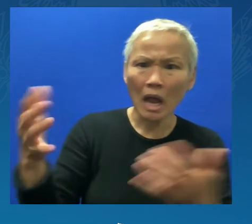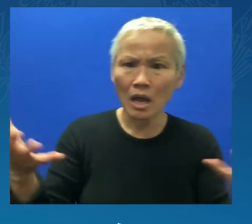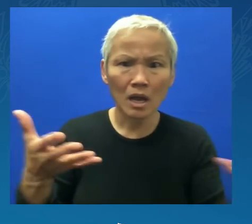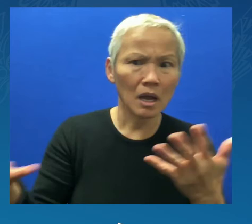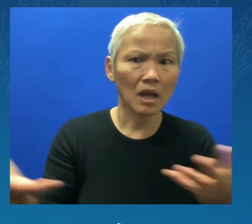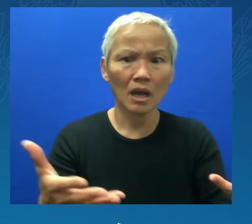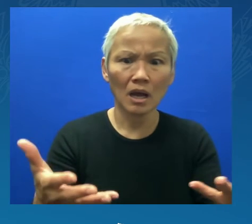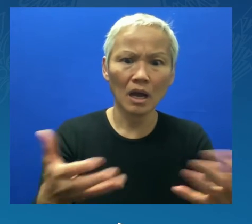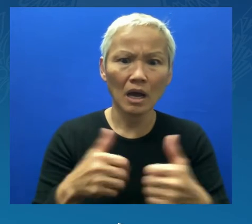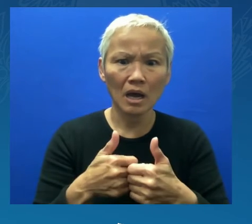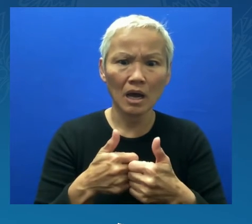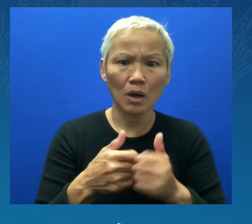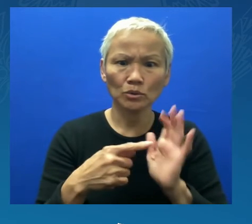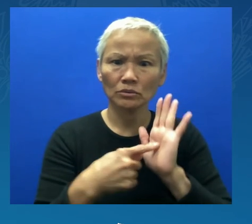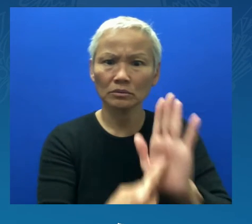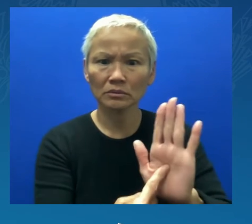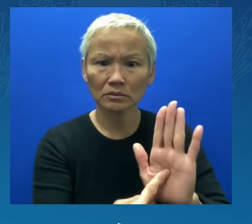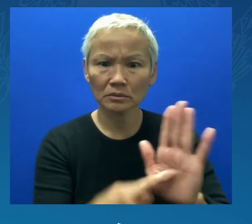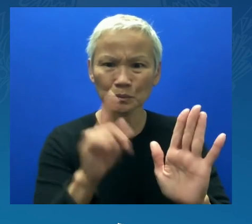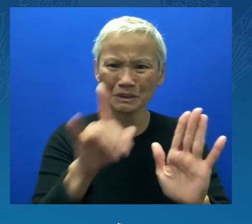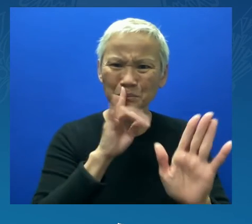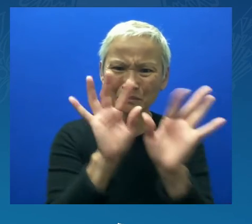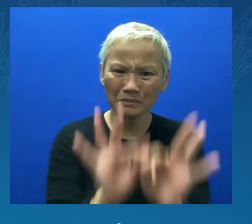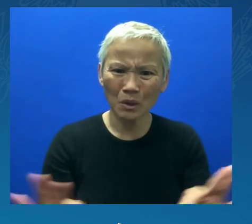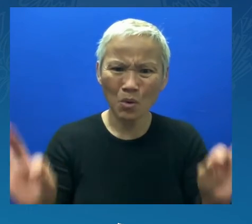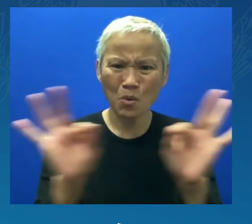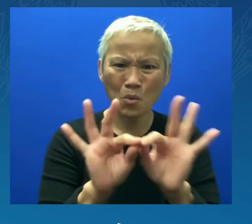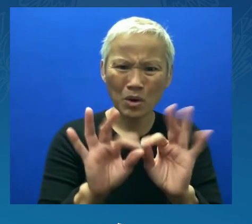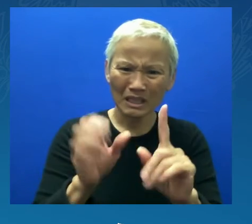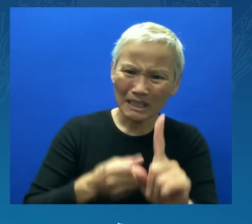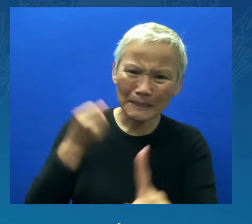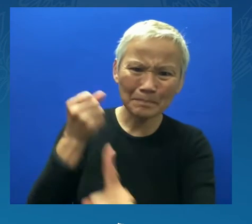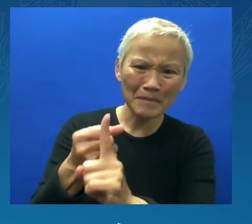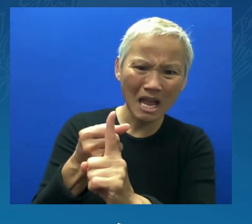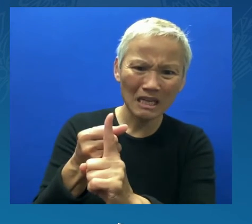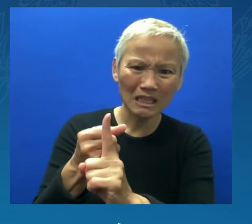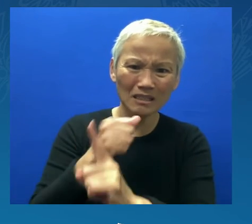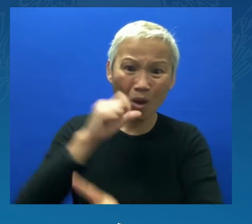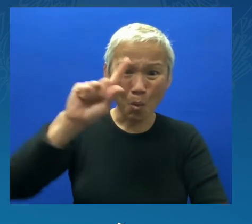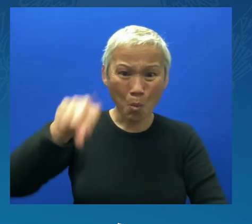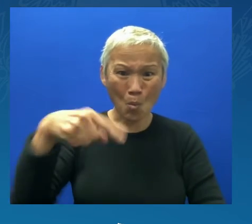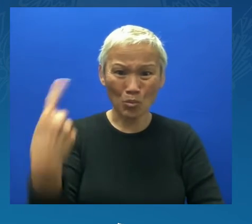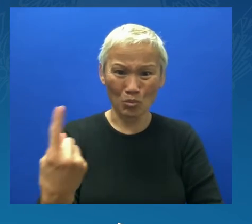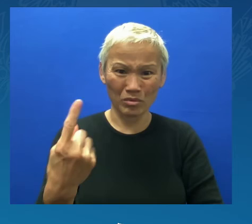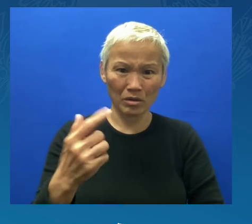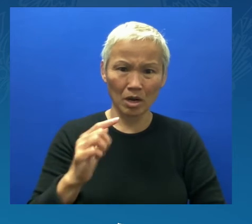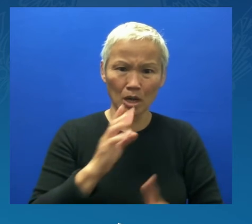and the impact, which is not only how it directly affects the people of our nation